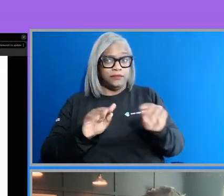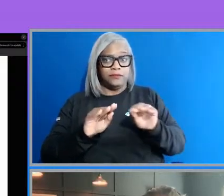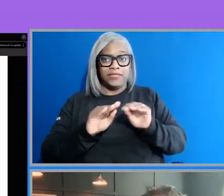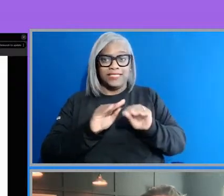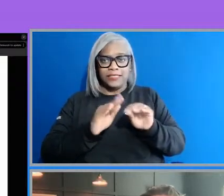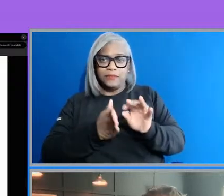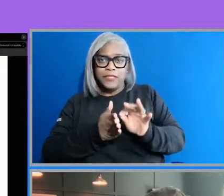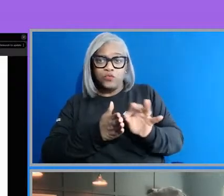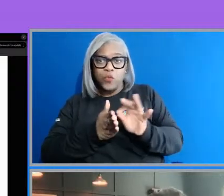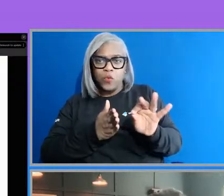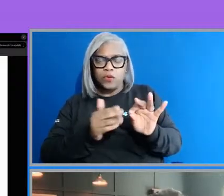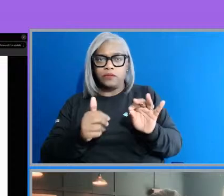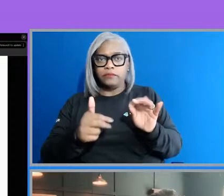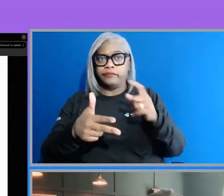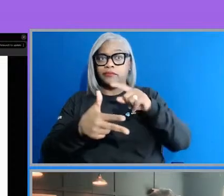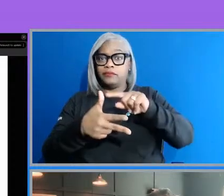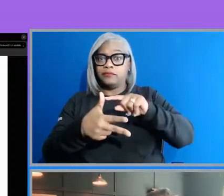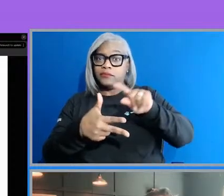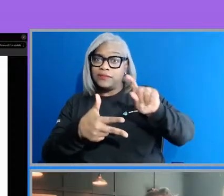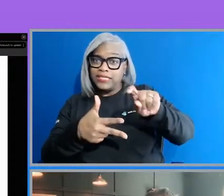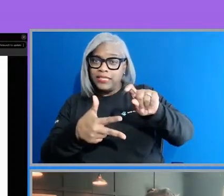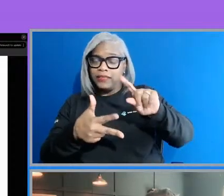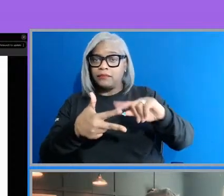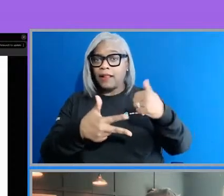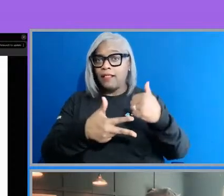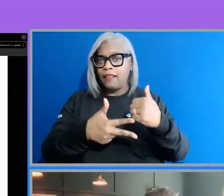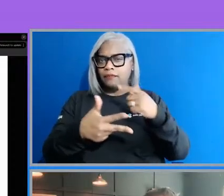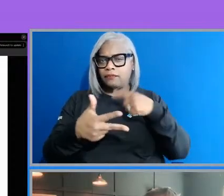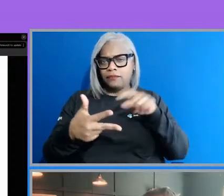Is it needed, helpful or not needed for the user to know